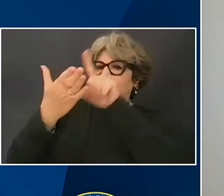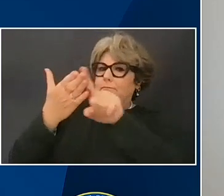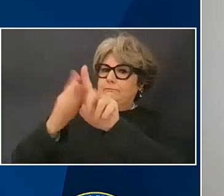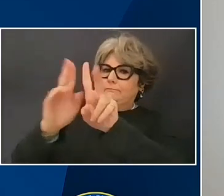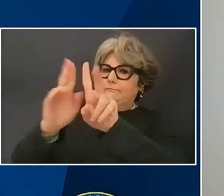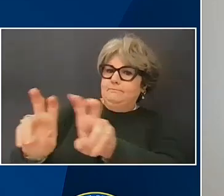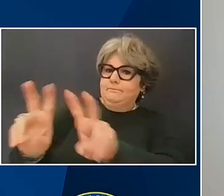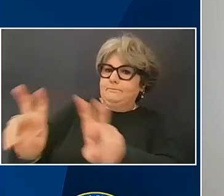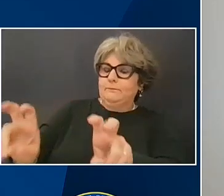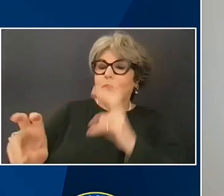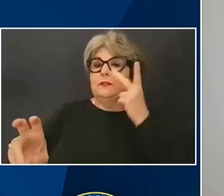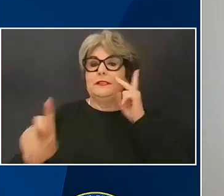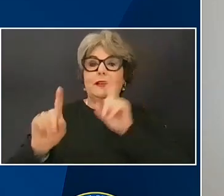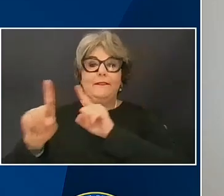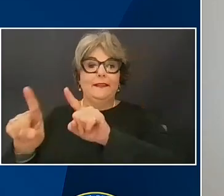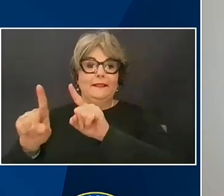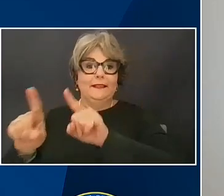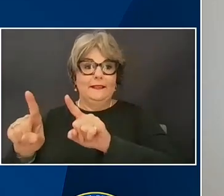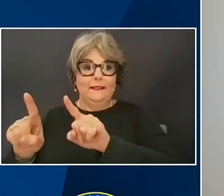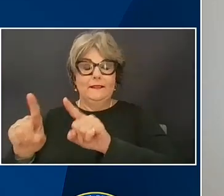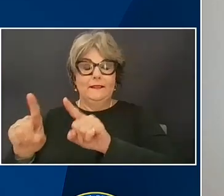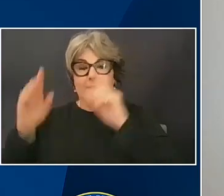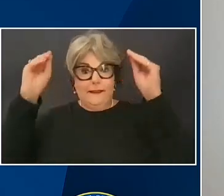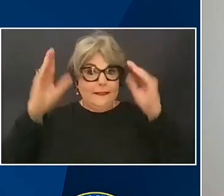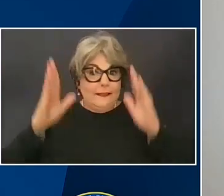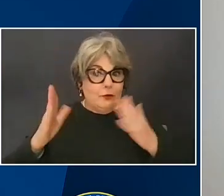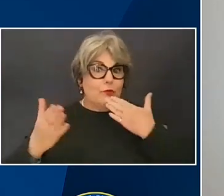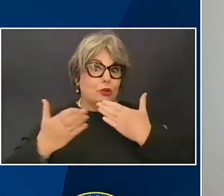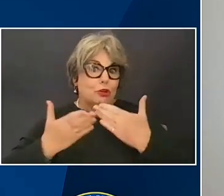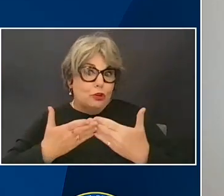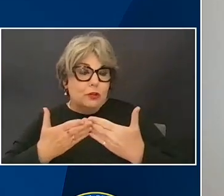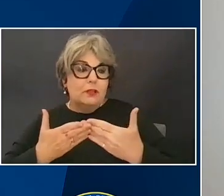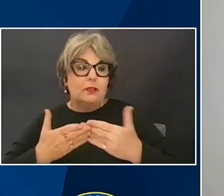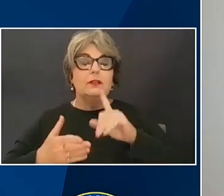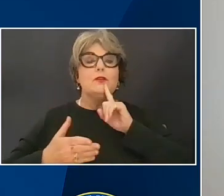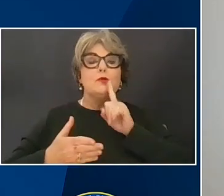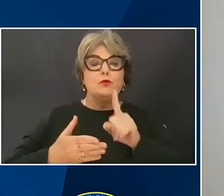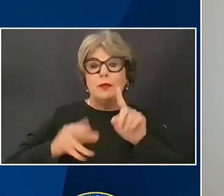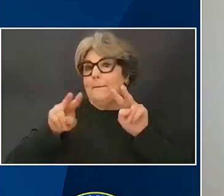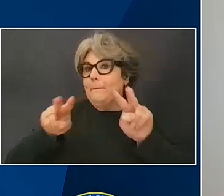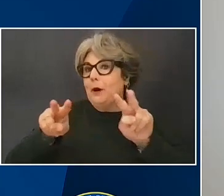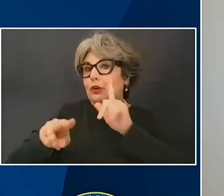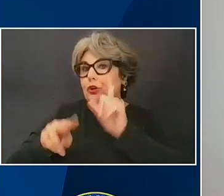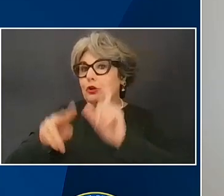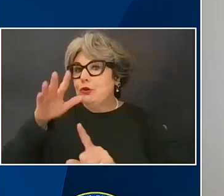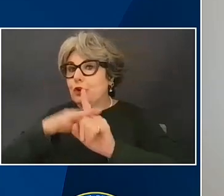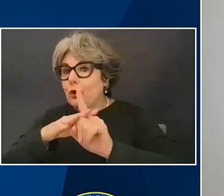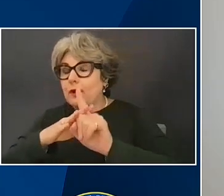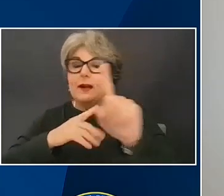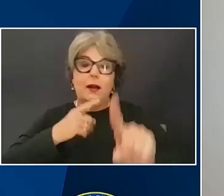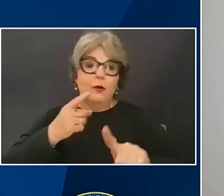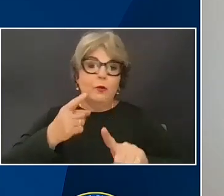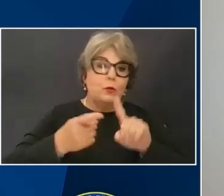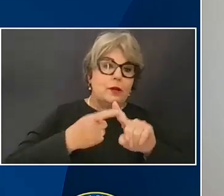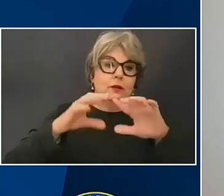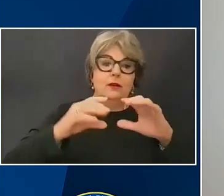attendance- the instructor was taking good attendance, if he was really monitoring who was there when. And the Department's position for many